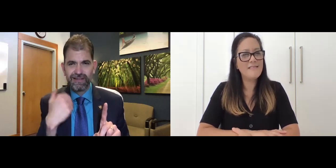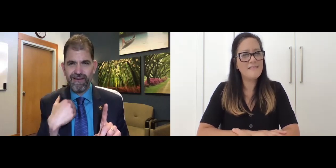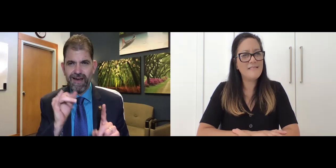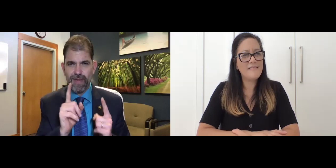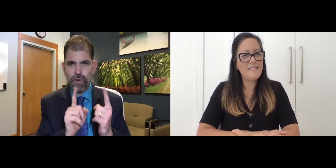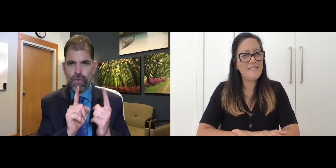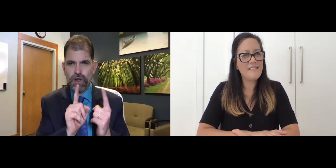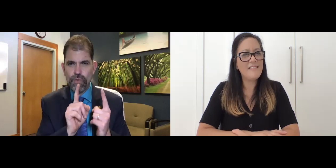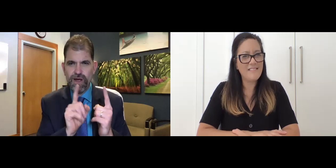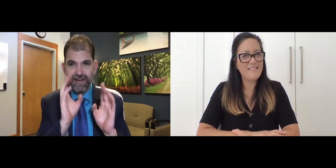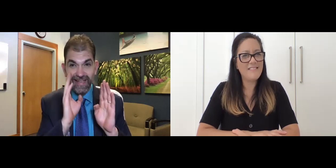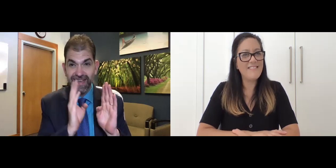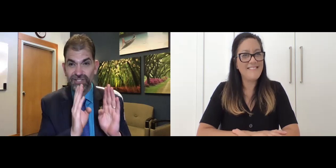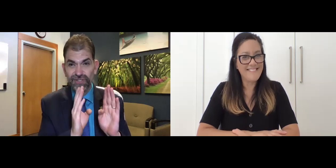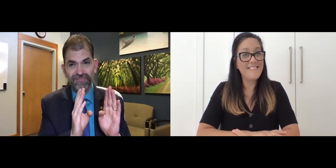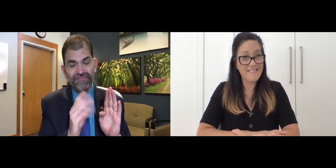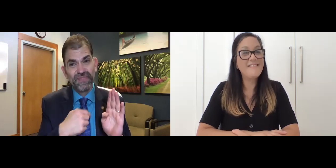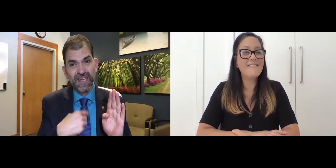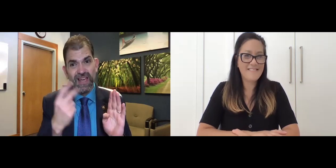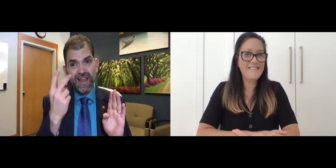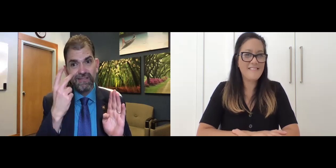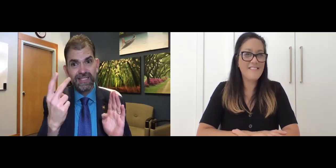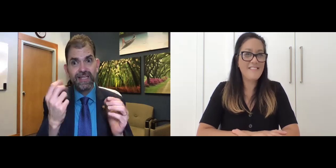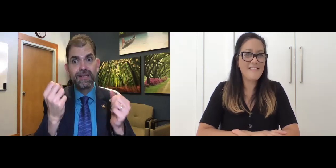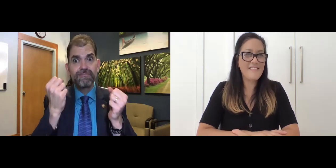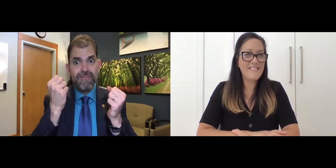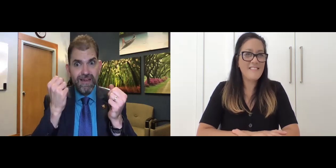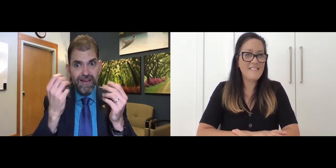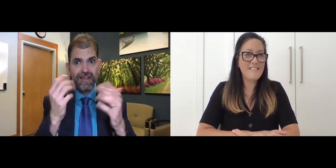did have the one-on-one experience of